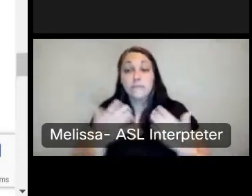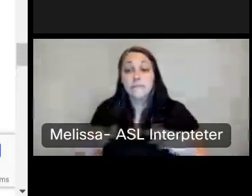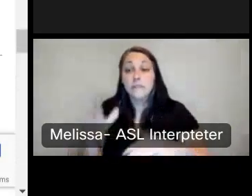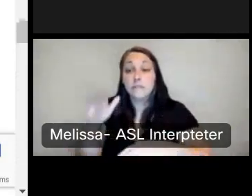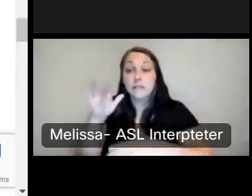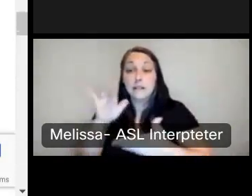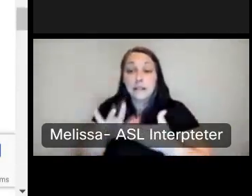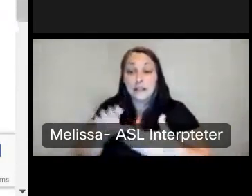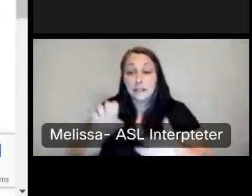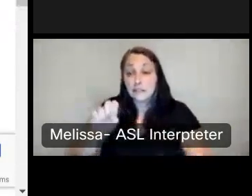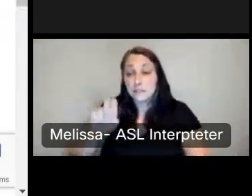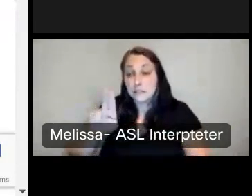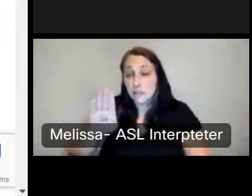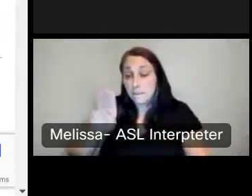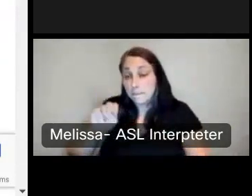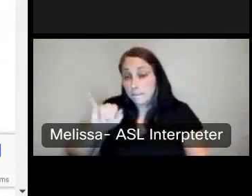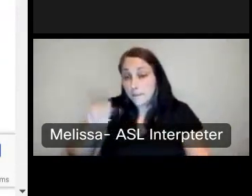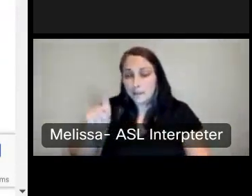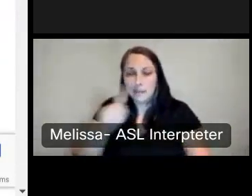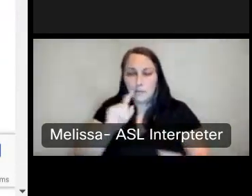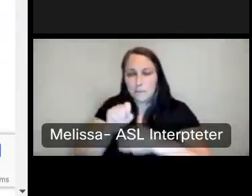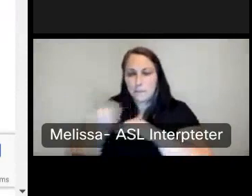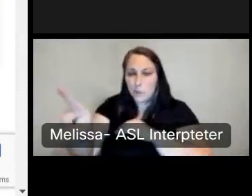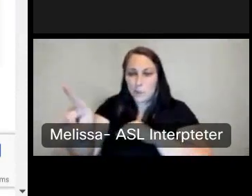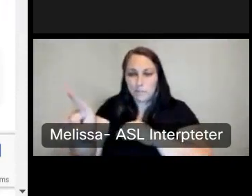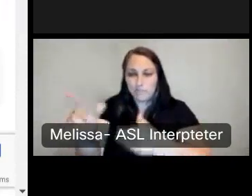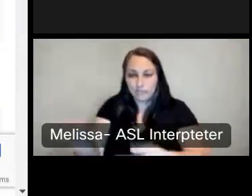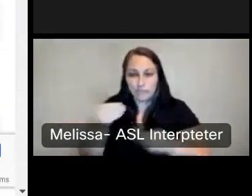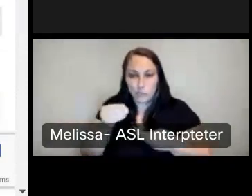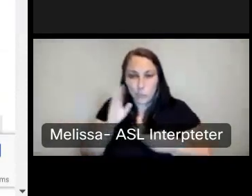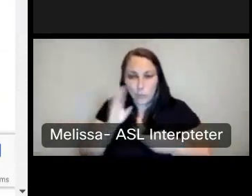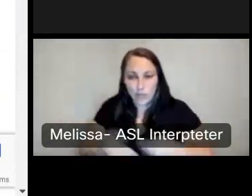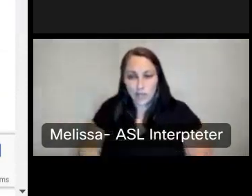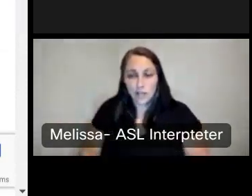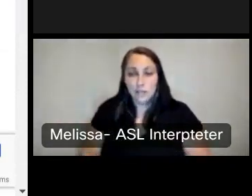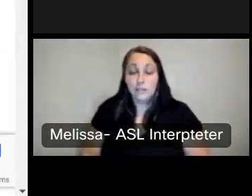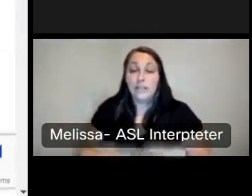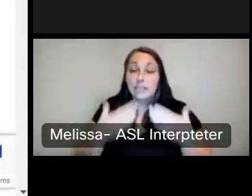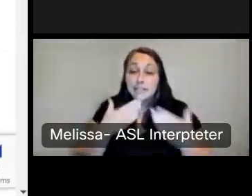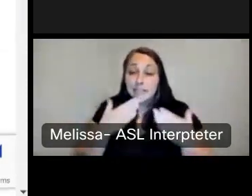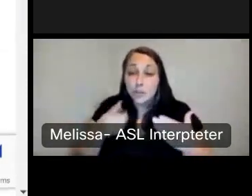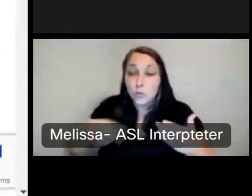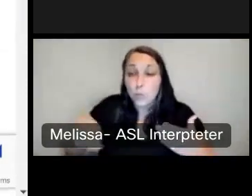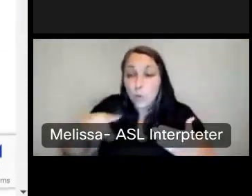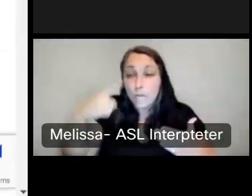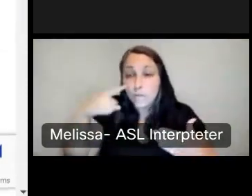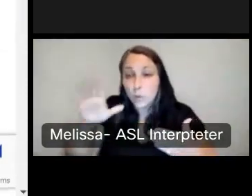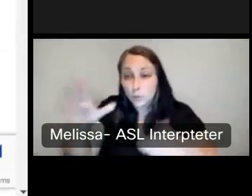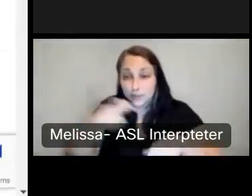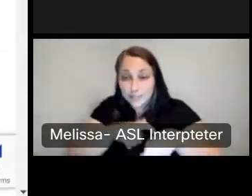I would like to thank everyone that made the time to be here tonight or watch our